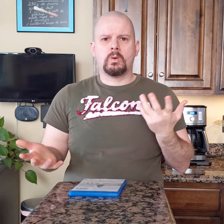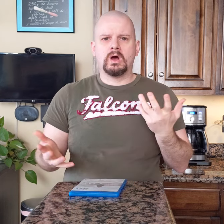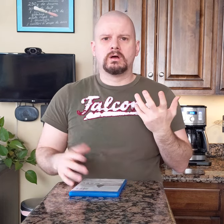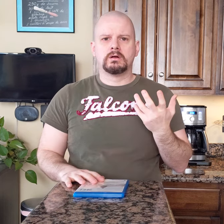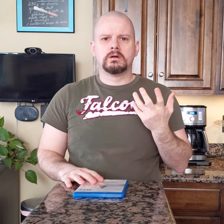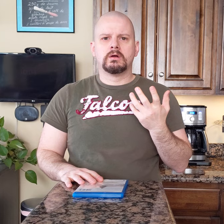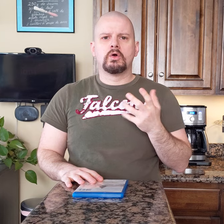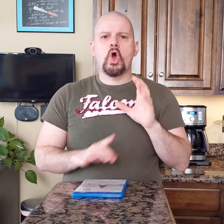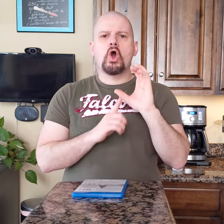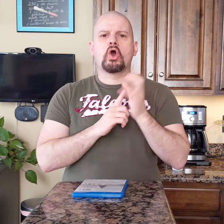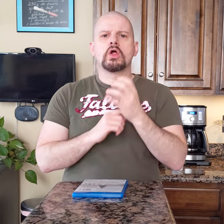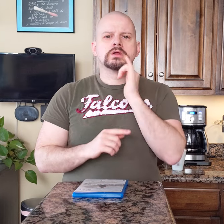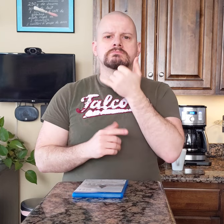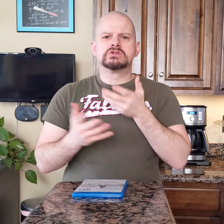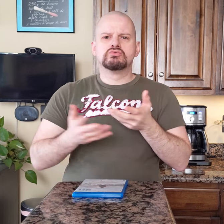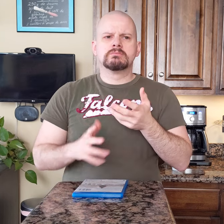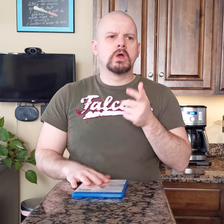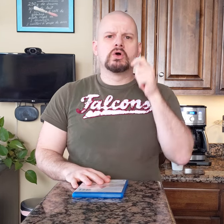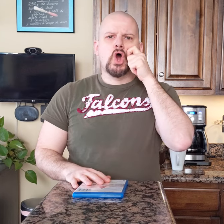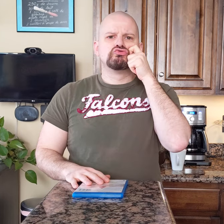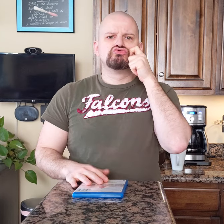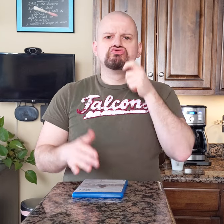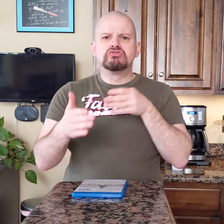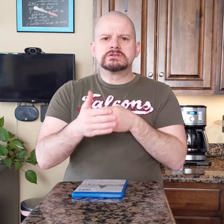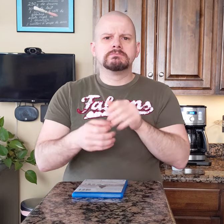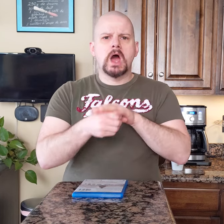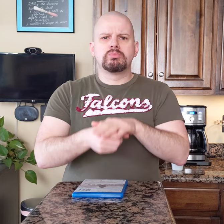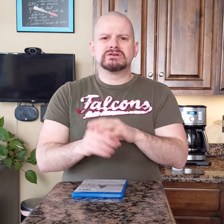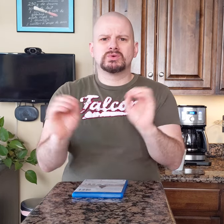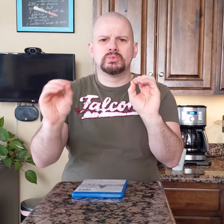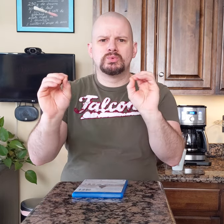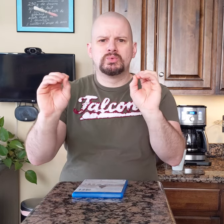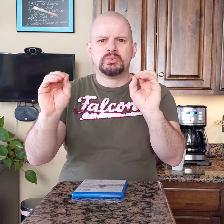Cultural mistreatment, racism, and oppression.